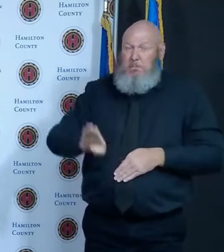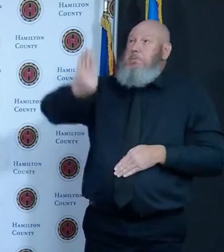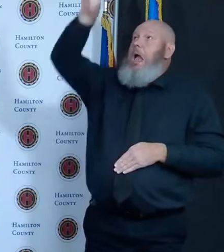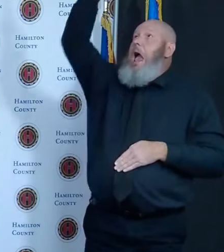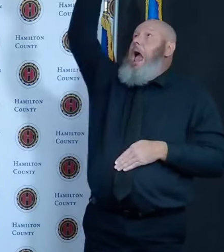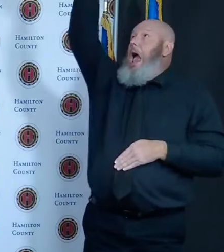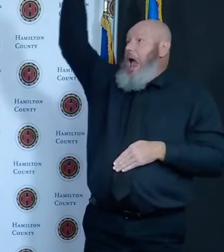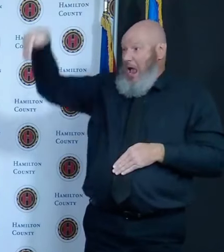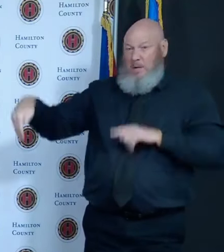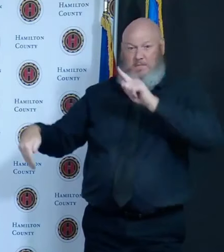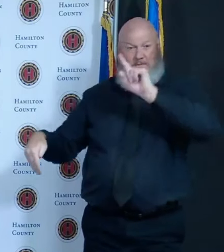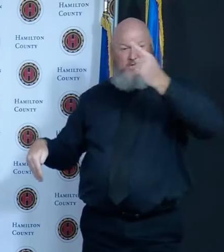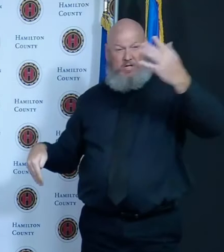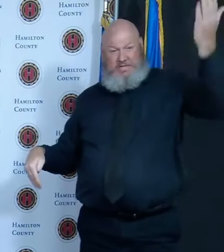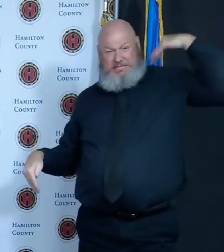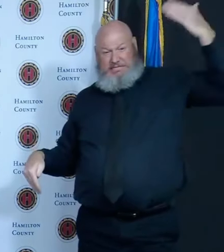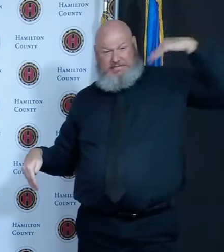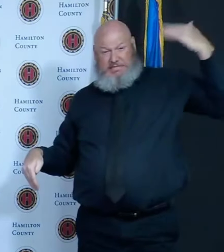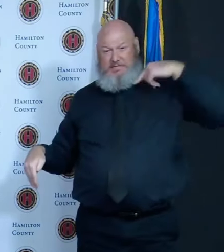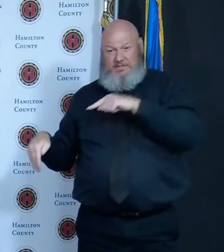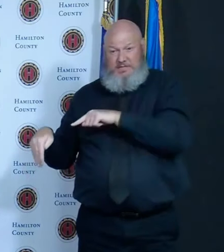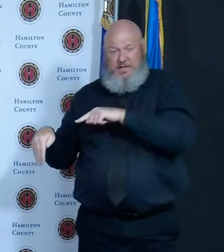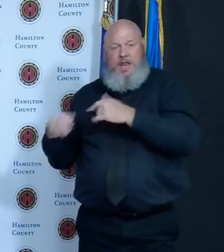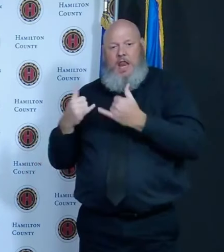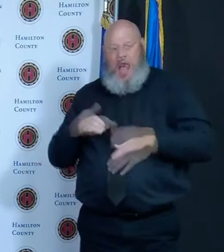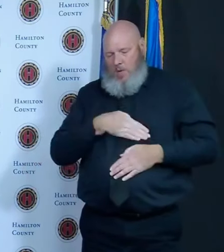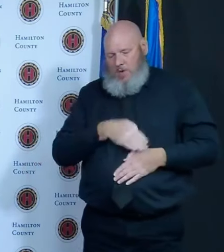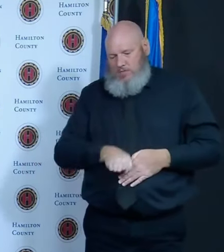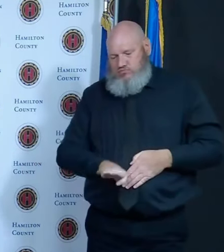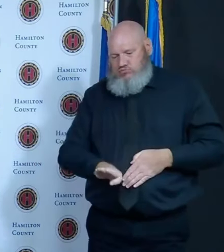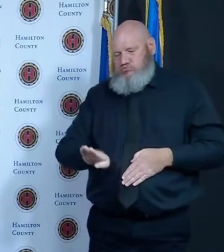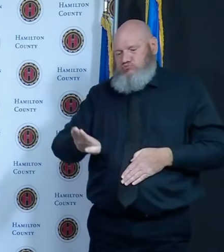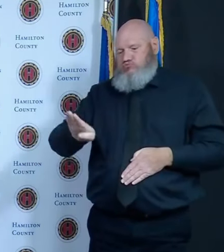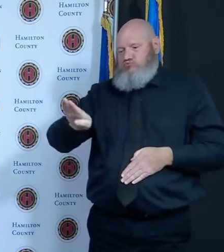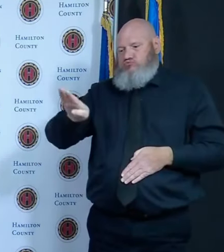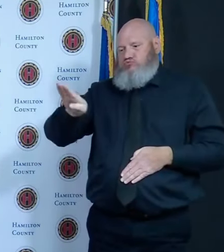much more moderate increase and so yes we are flattening the curve and and